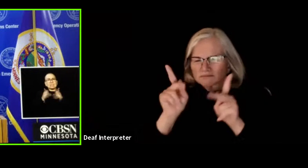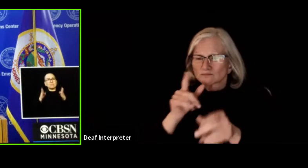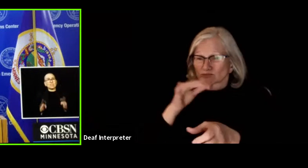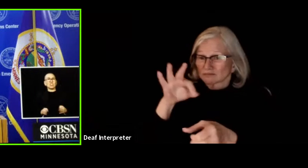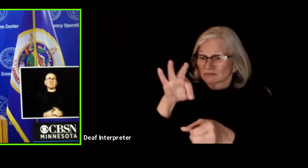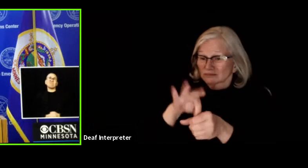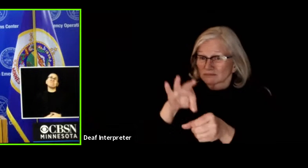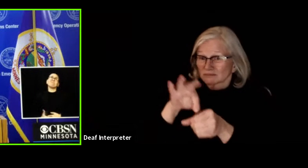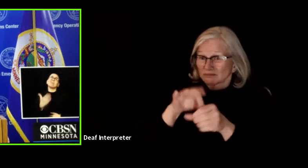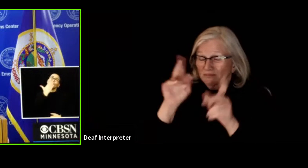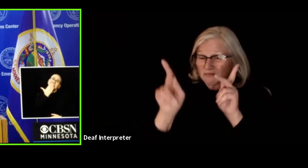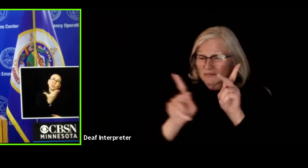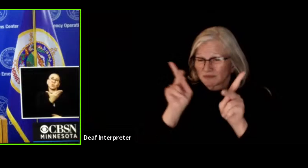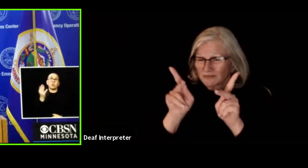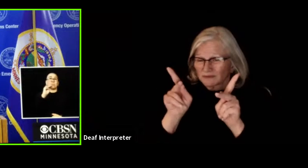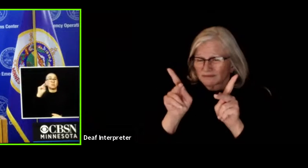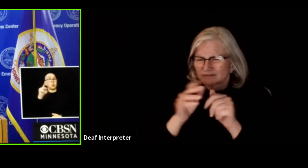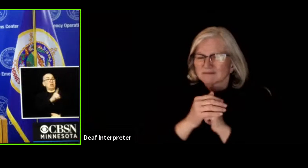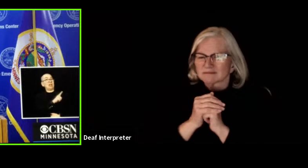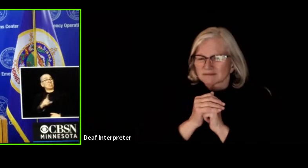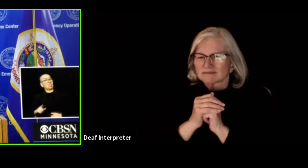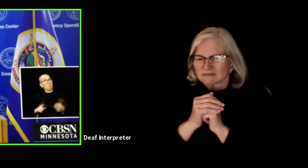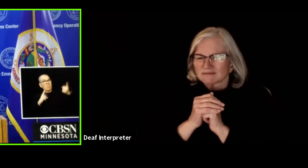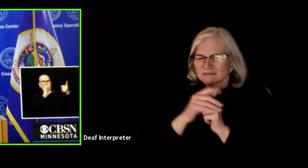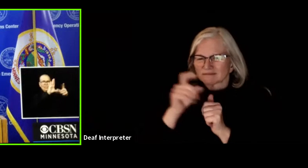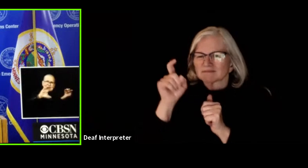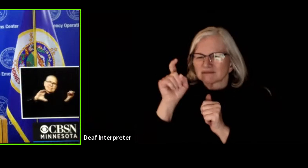LEGISLATURE WHO'S DOING THAT AND I THINK IN THE DAYS TO COME,